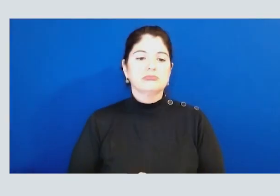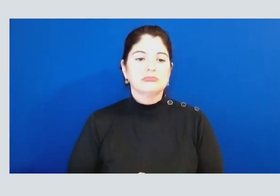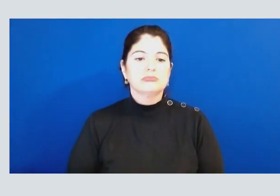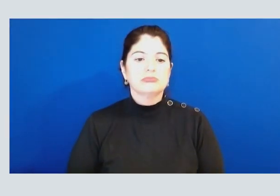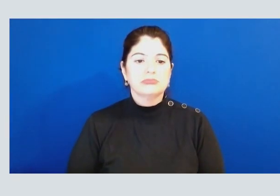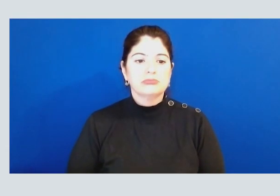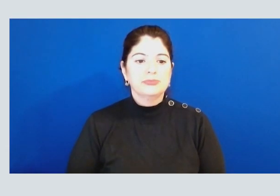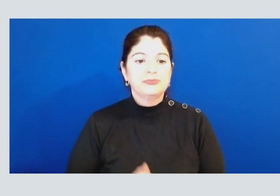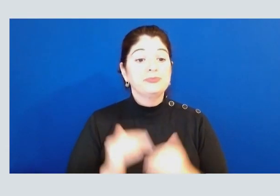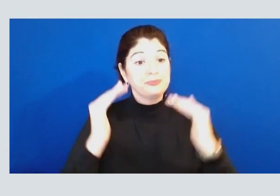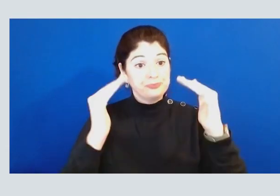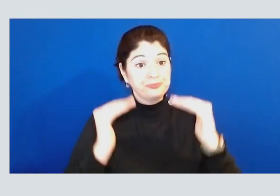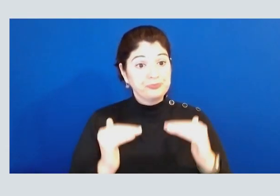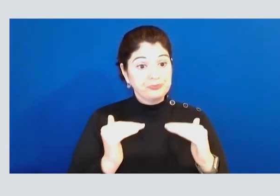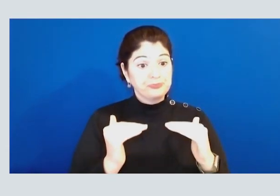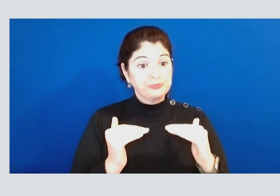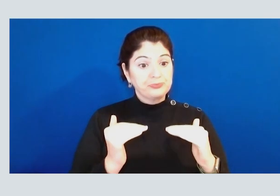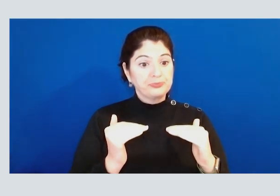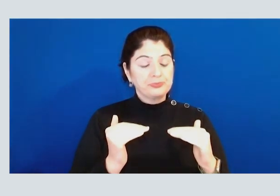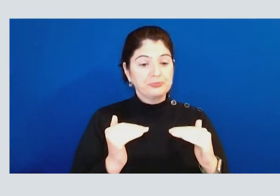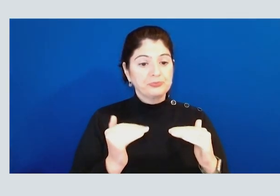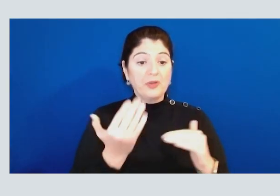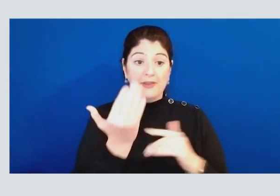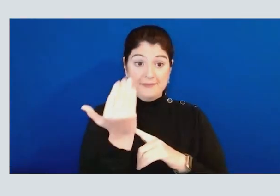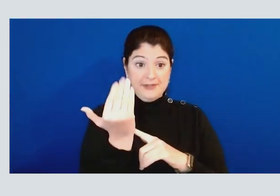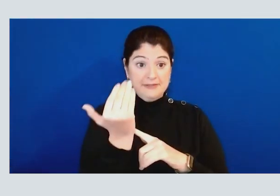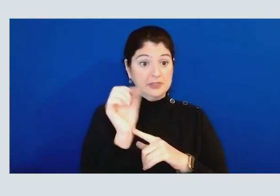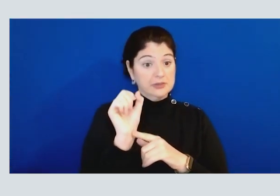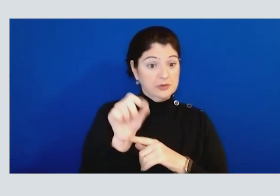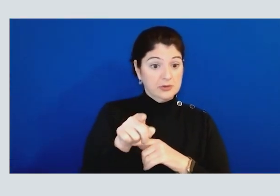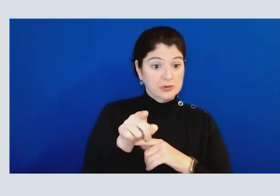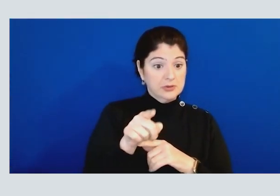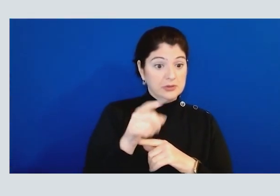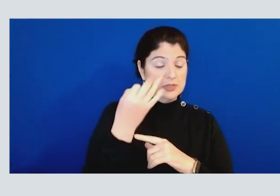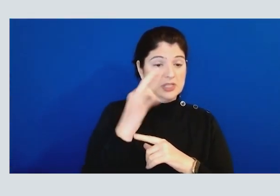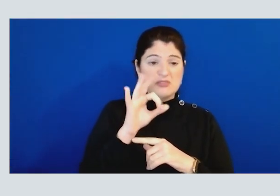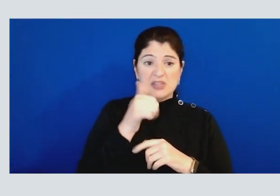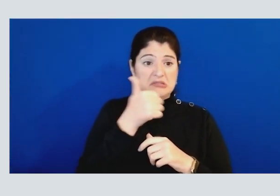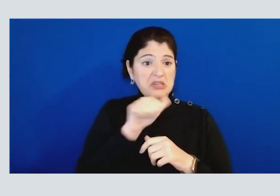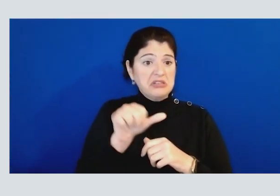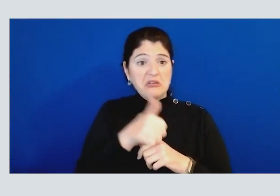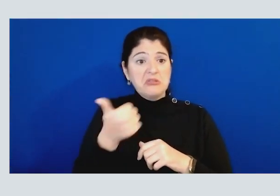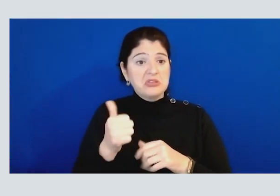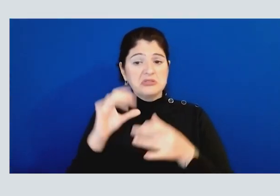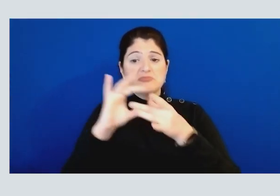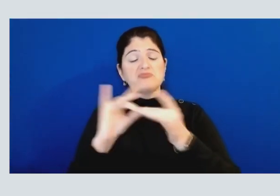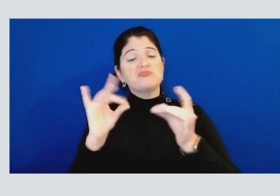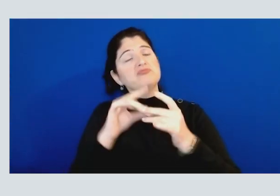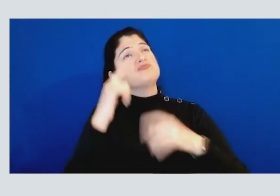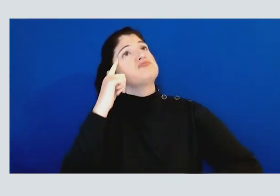Then for question number 15, if you have any additional comments, feel free to share it there